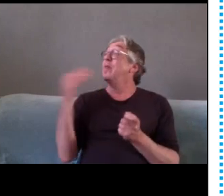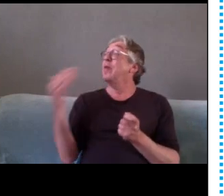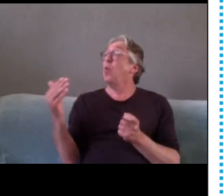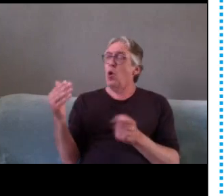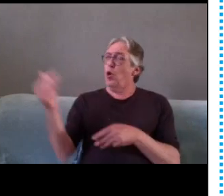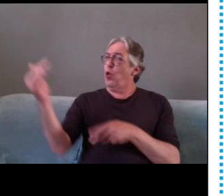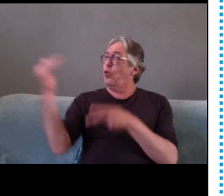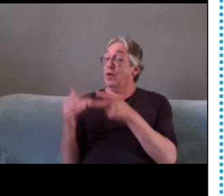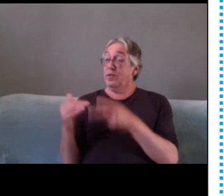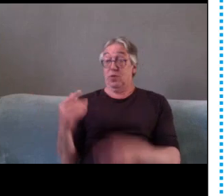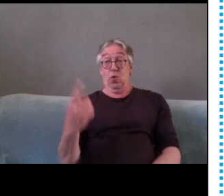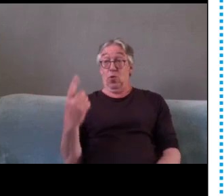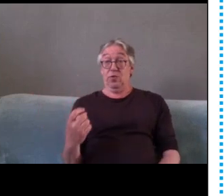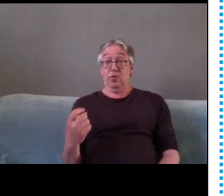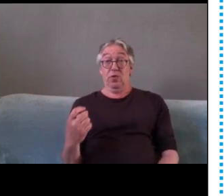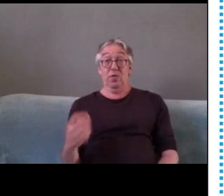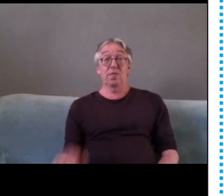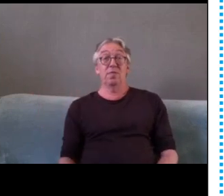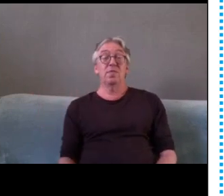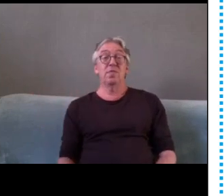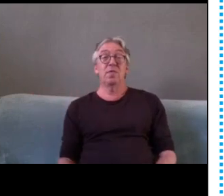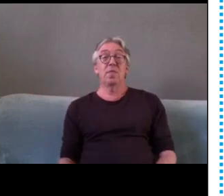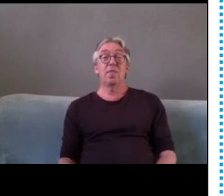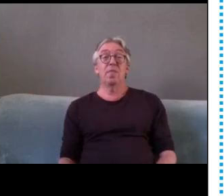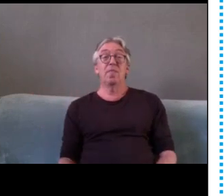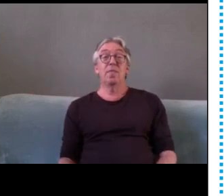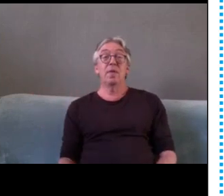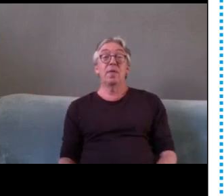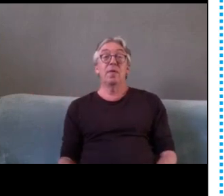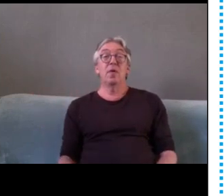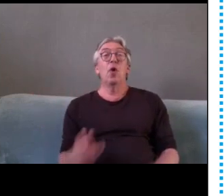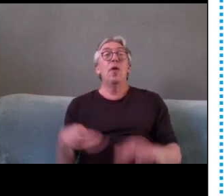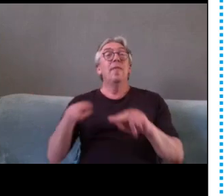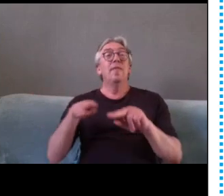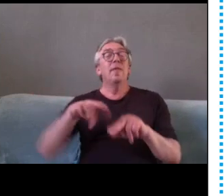about advocacy work at national level for national NGOs